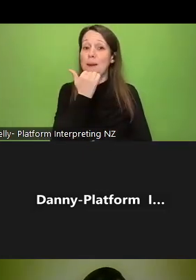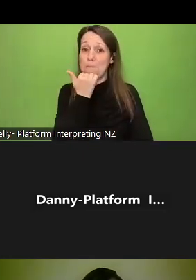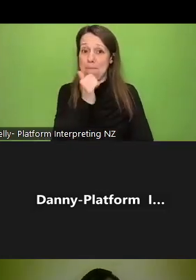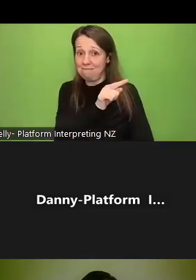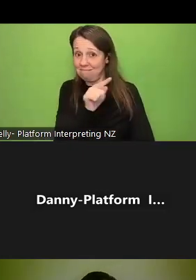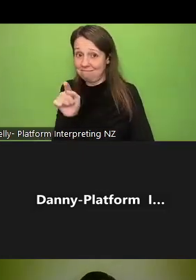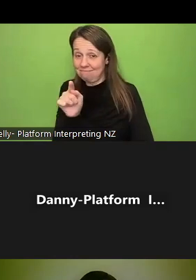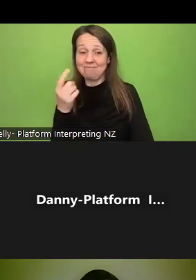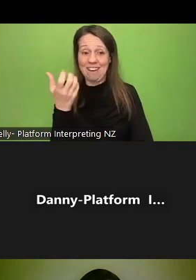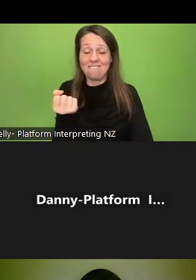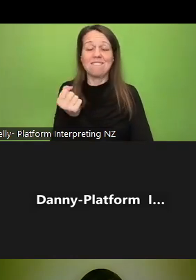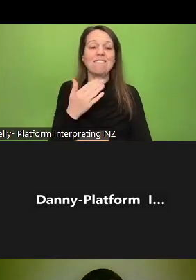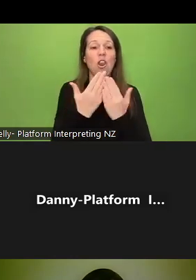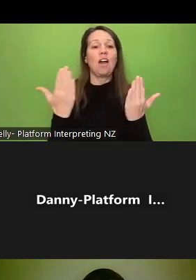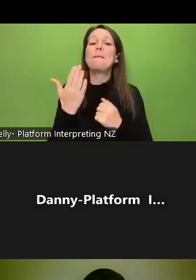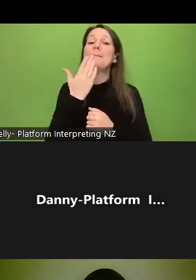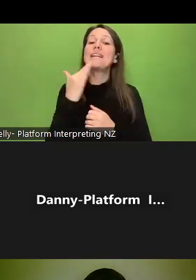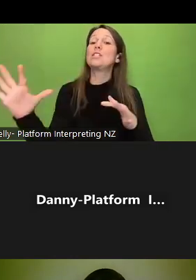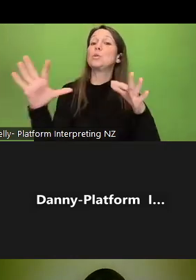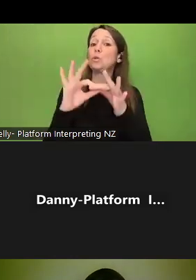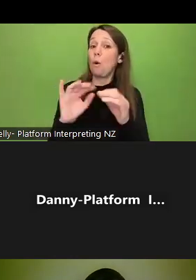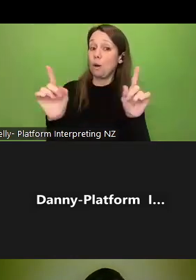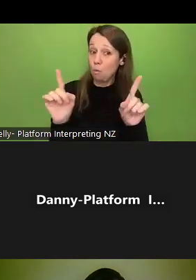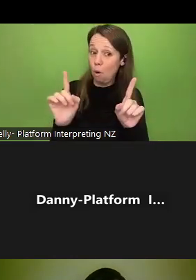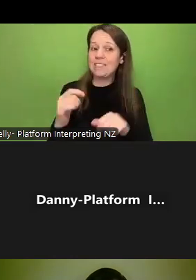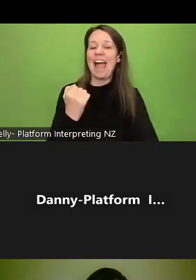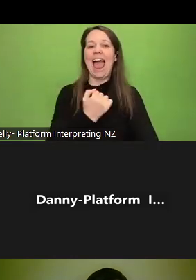Please join the Arts for All Network, or Taha Hotu Network,